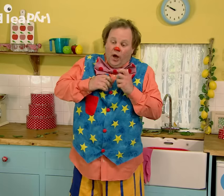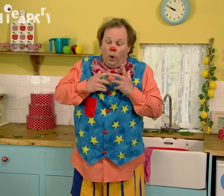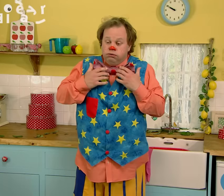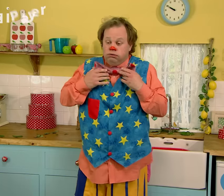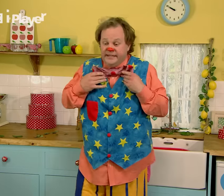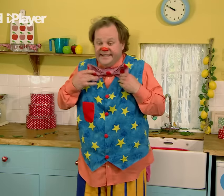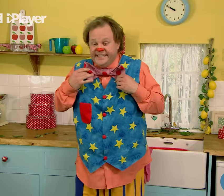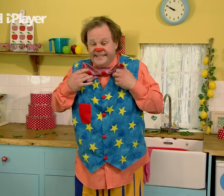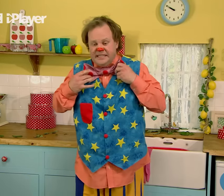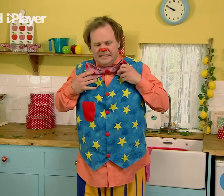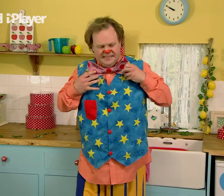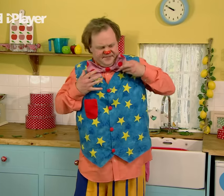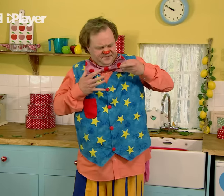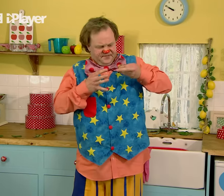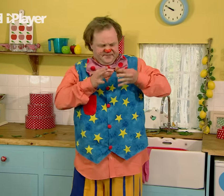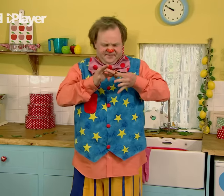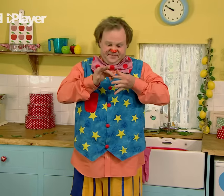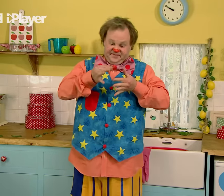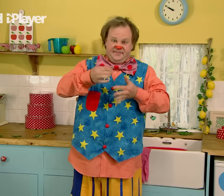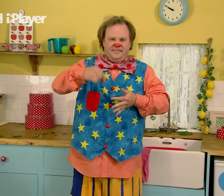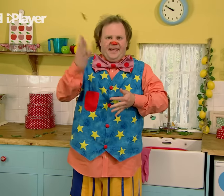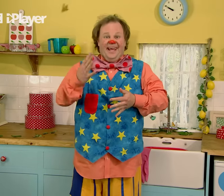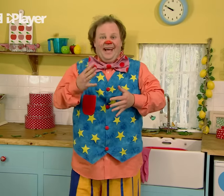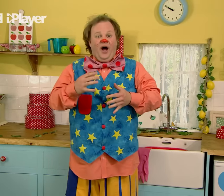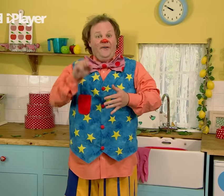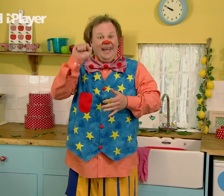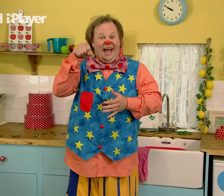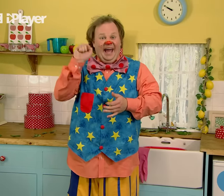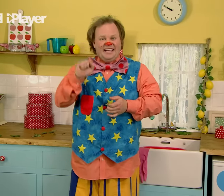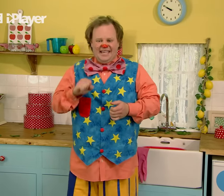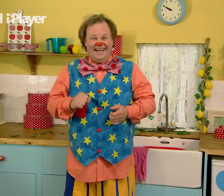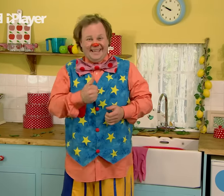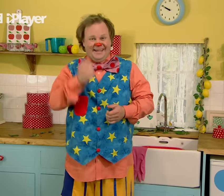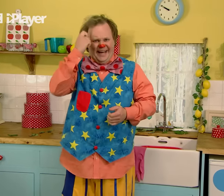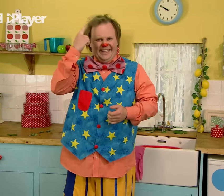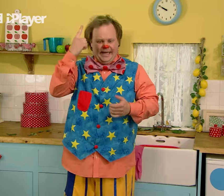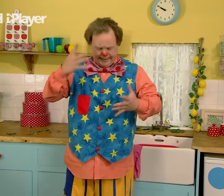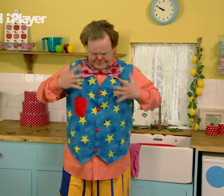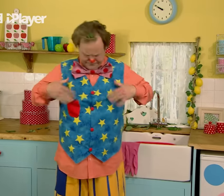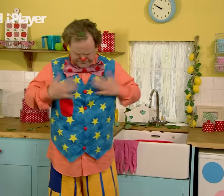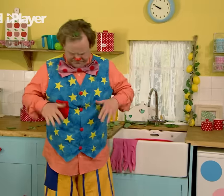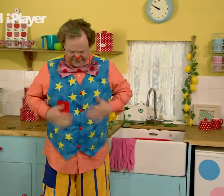and perhaps you should go for another run up again oh yes good idea